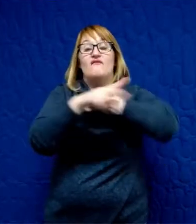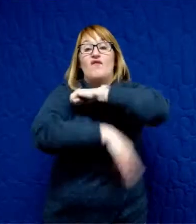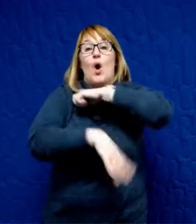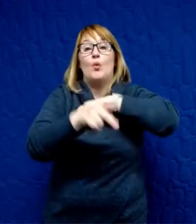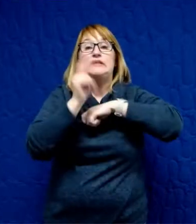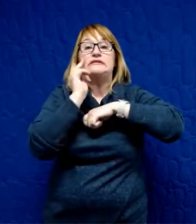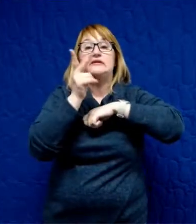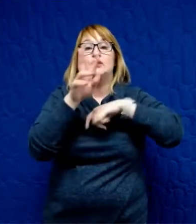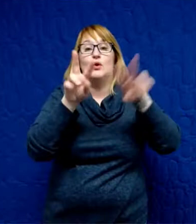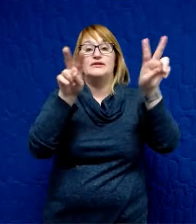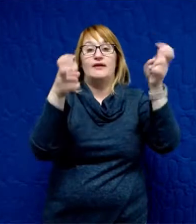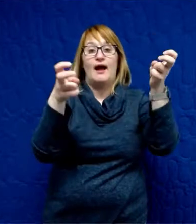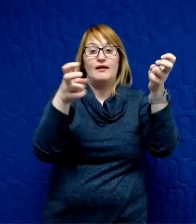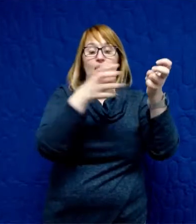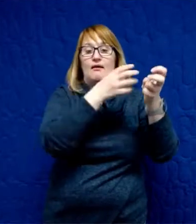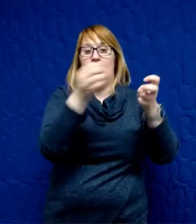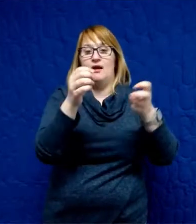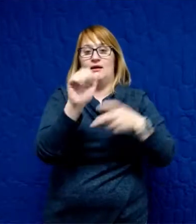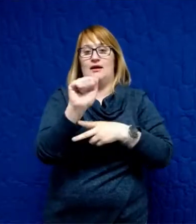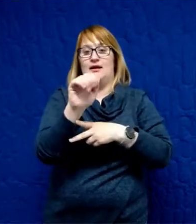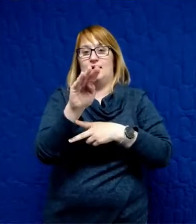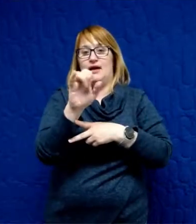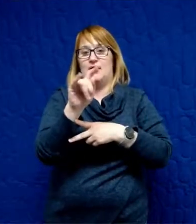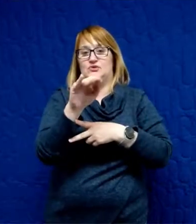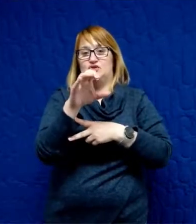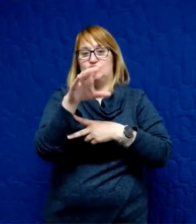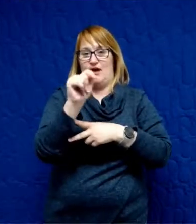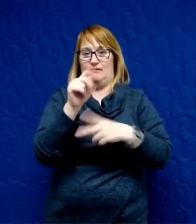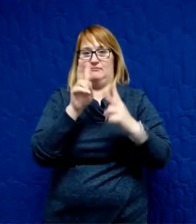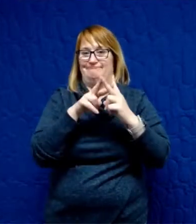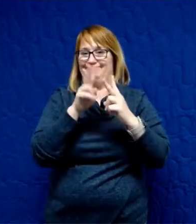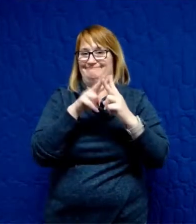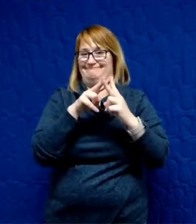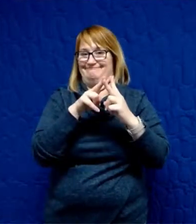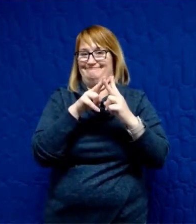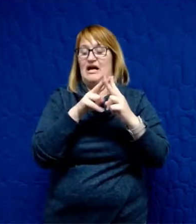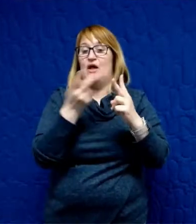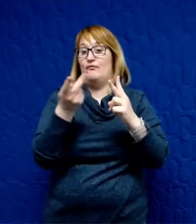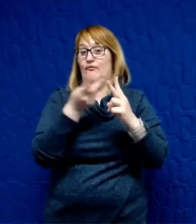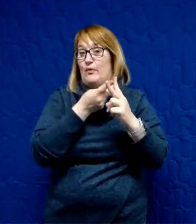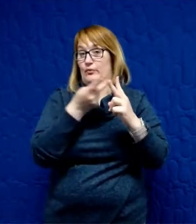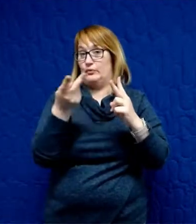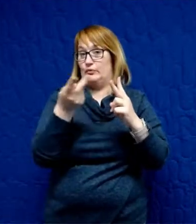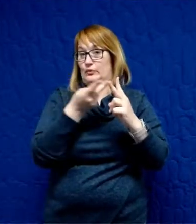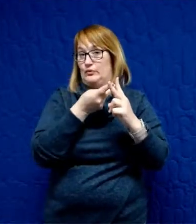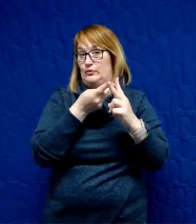session and then they get your abstract and so from those combined elements I